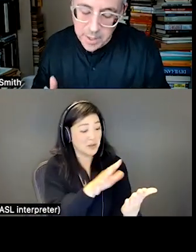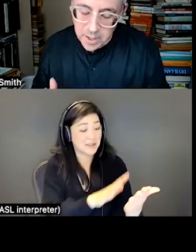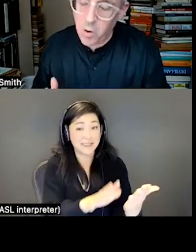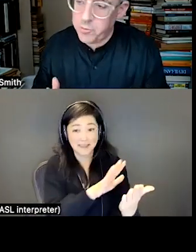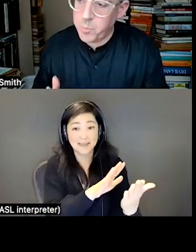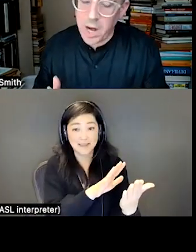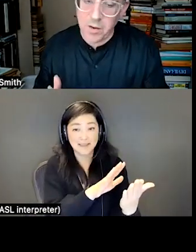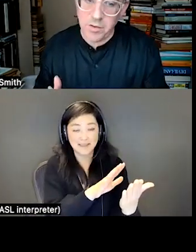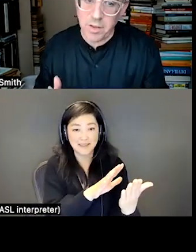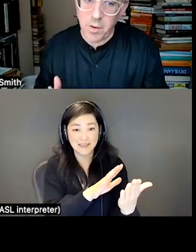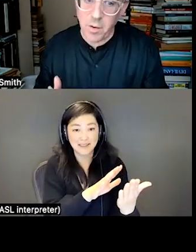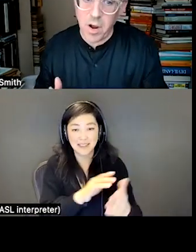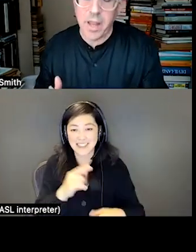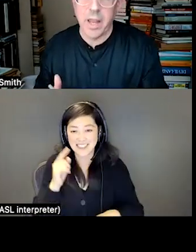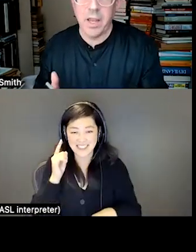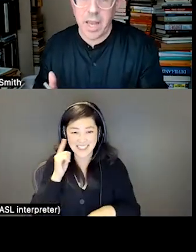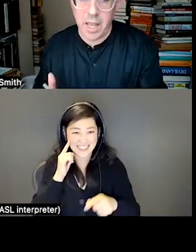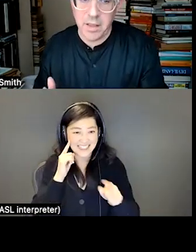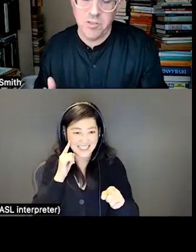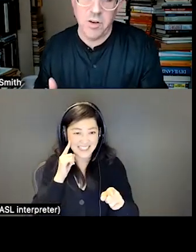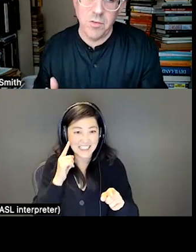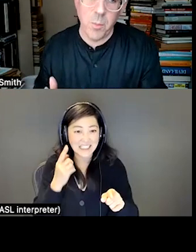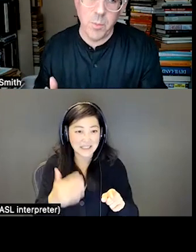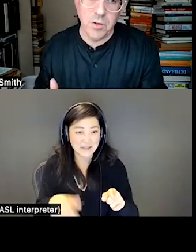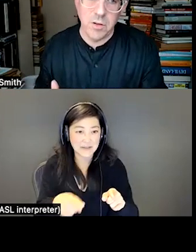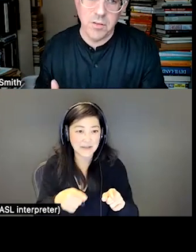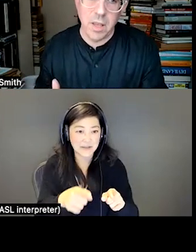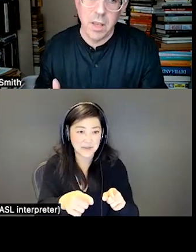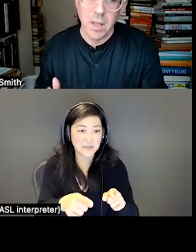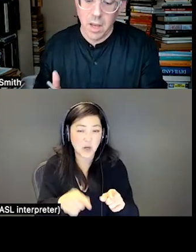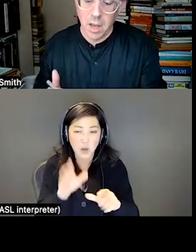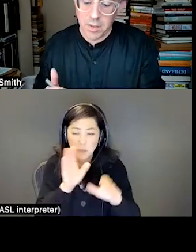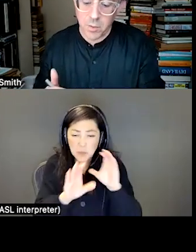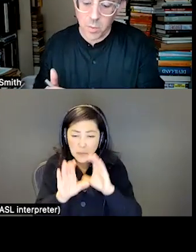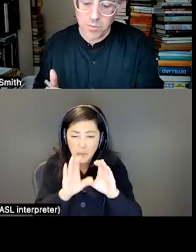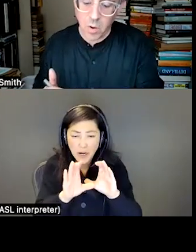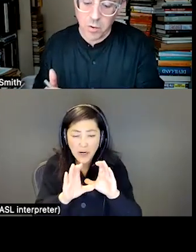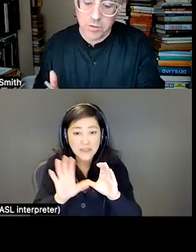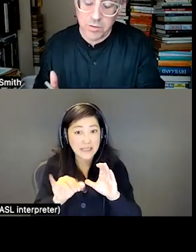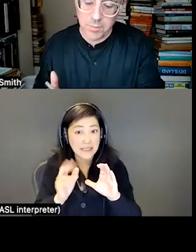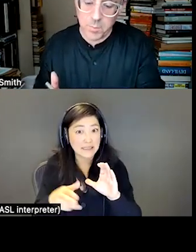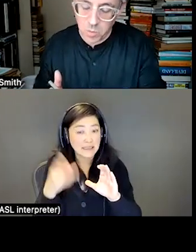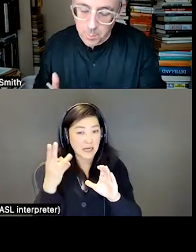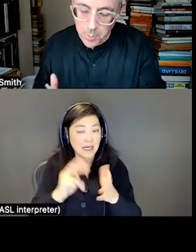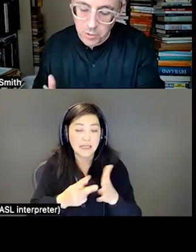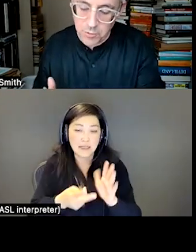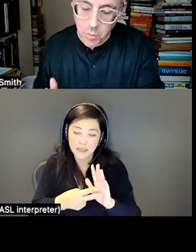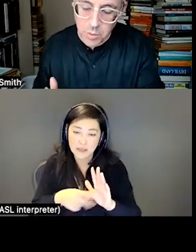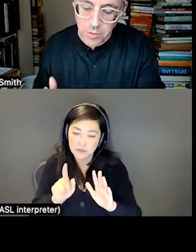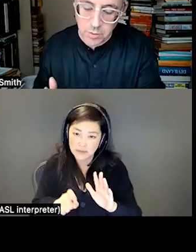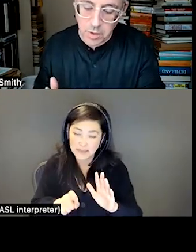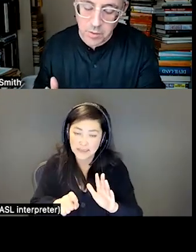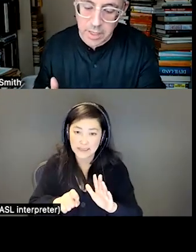think because browse is so high, again, this shows the opportunity that we've got to push forward on